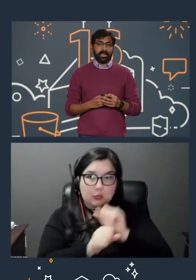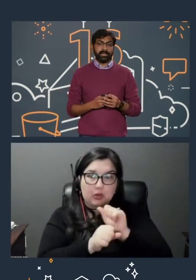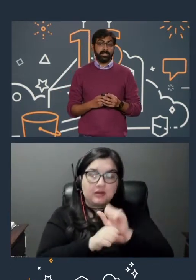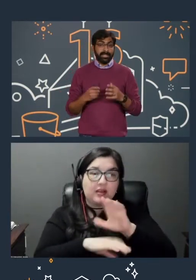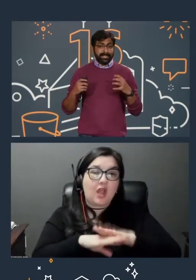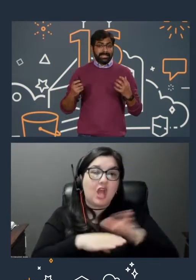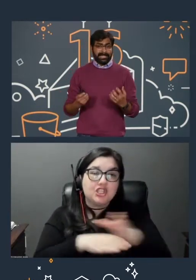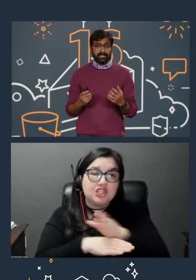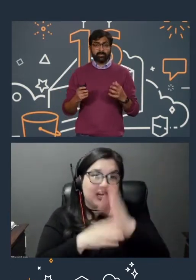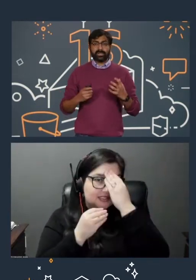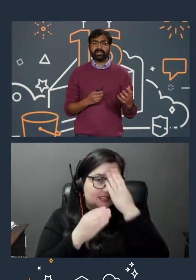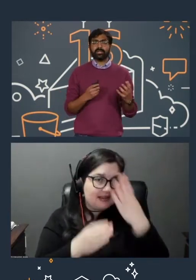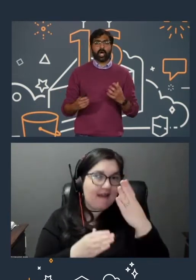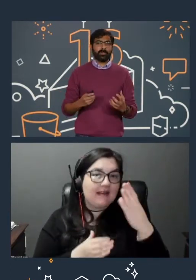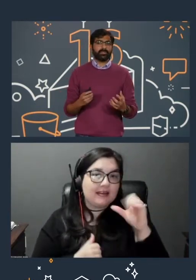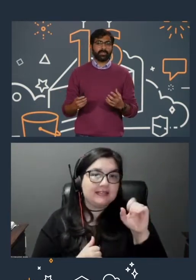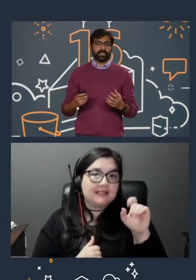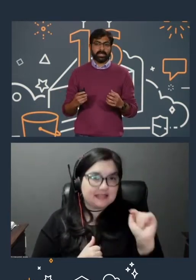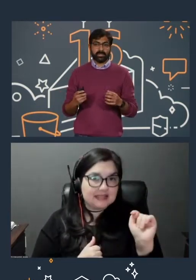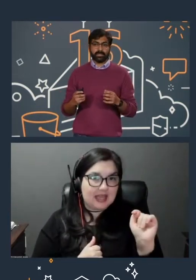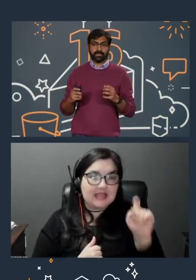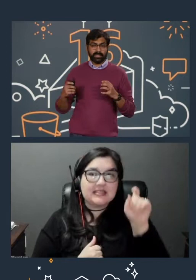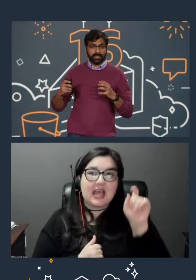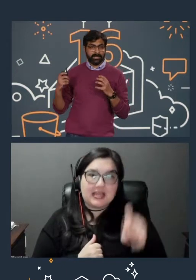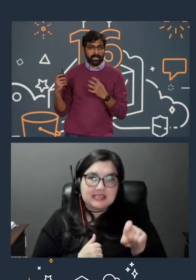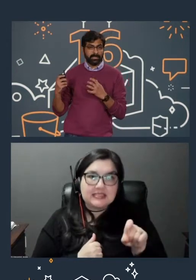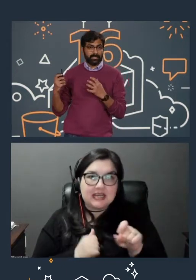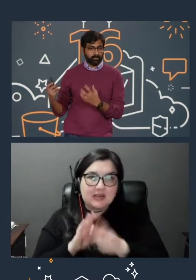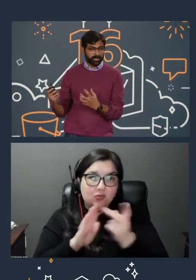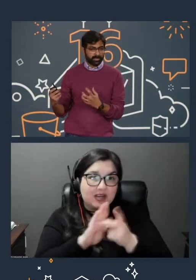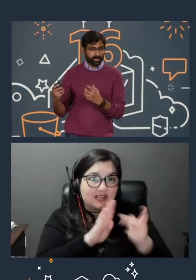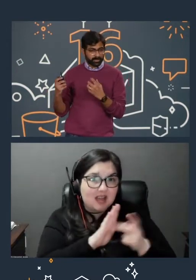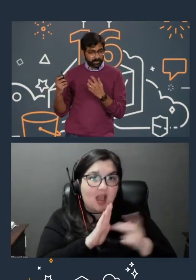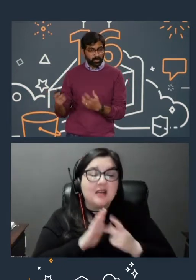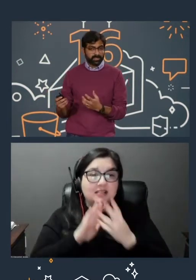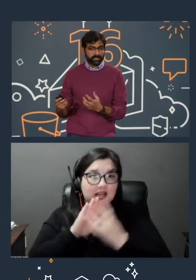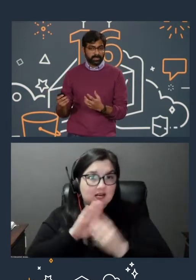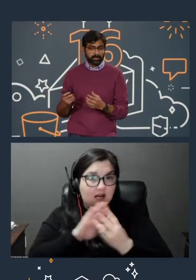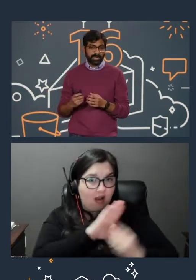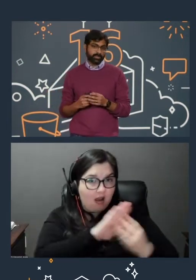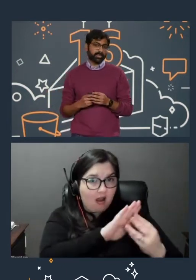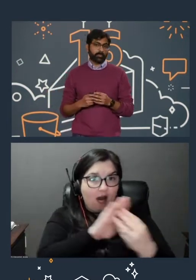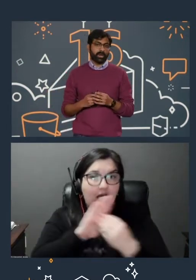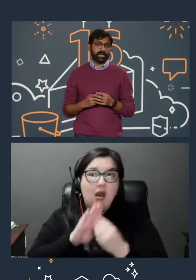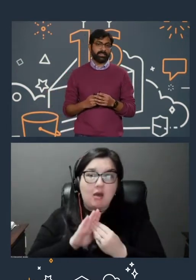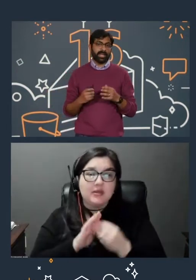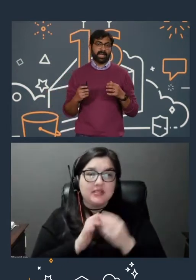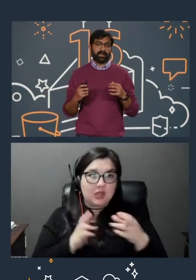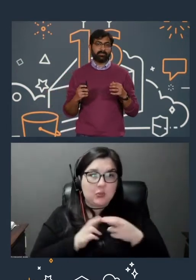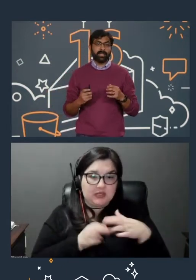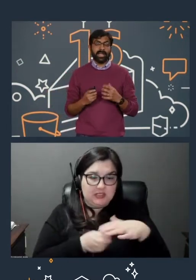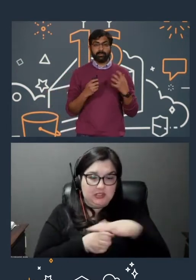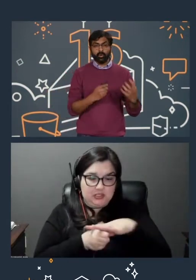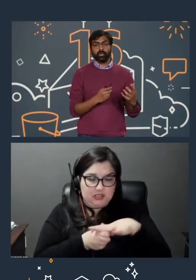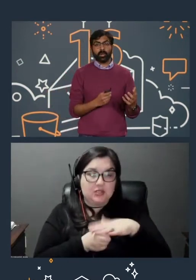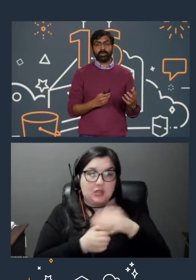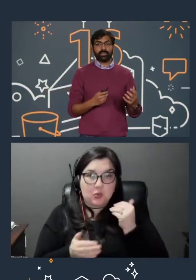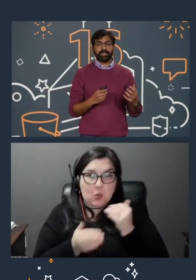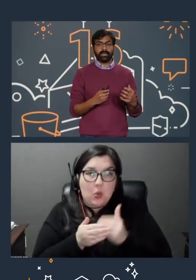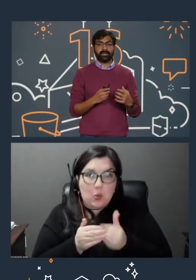And they need redundant copies of their data in regions that is closest to them. And so that way, they have a local copy of their data